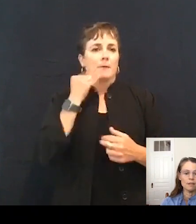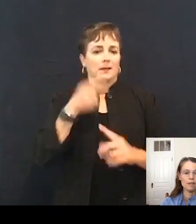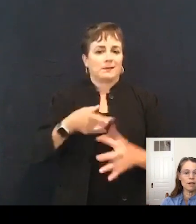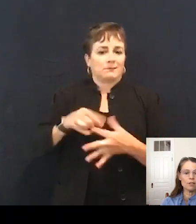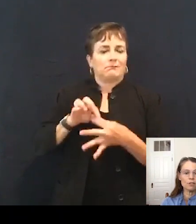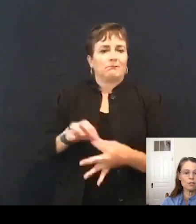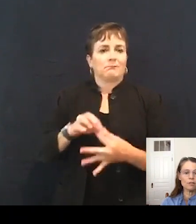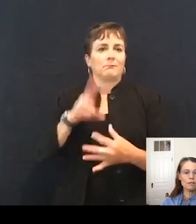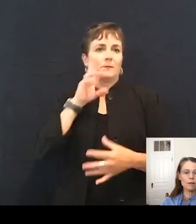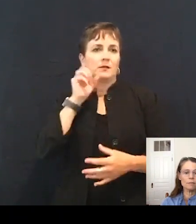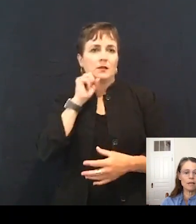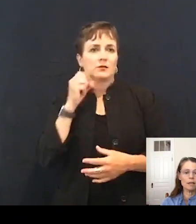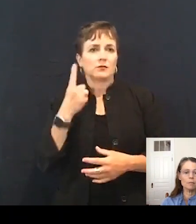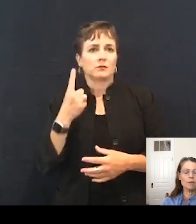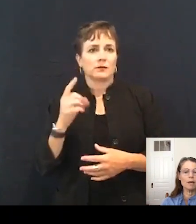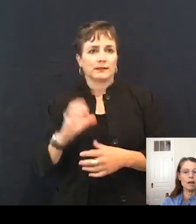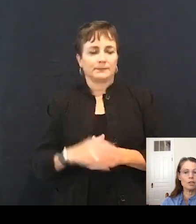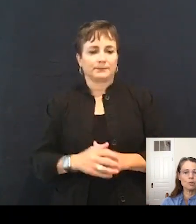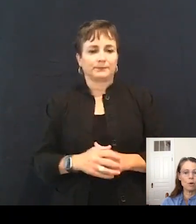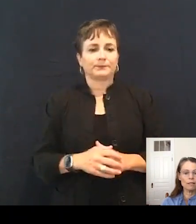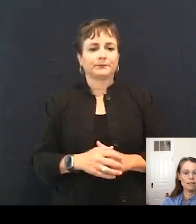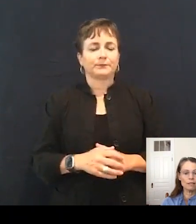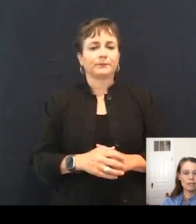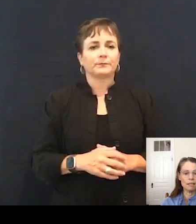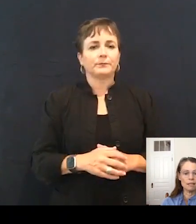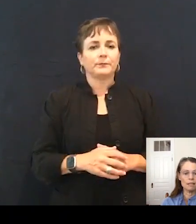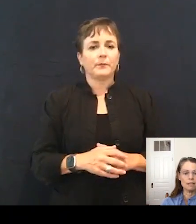The Usher subtype USH1C,